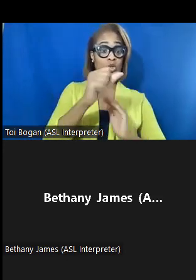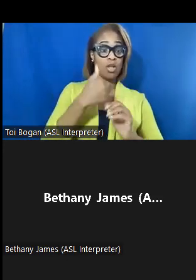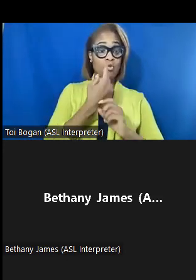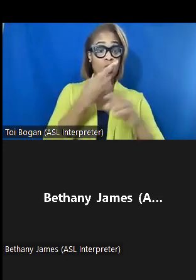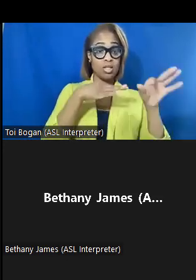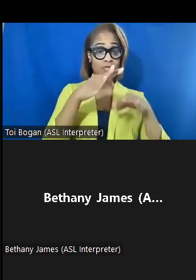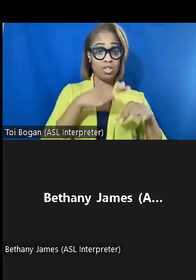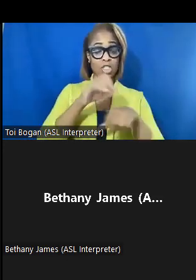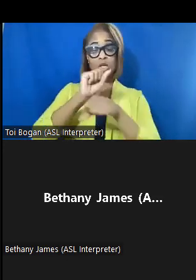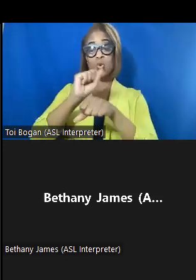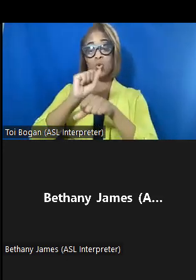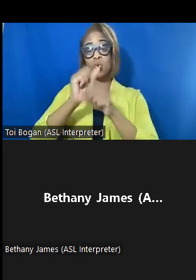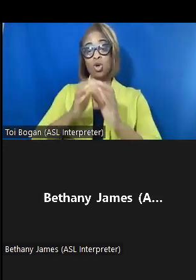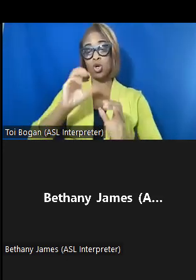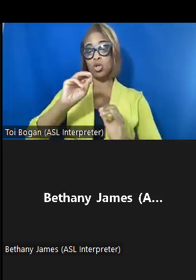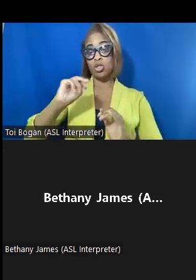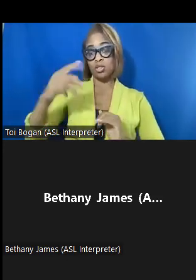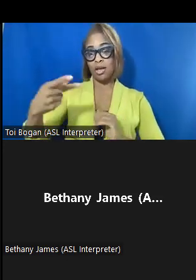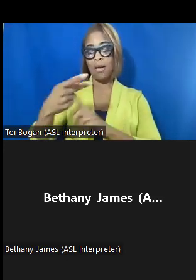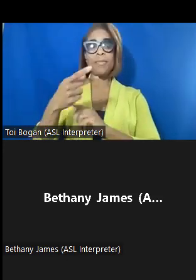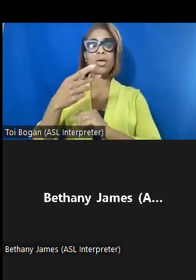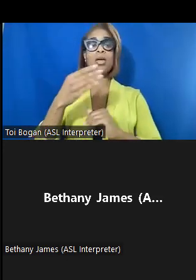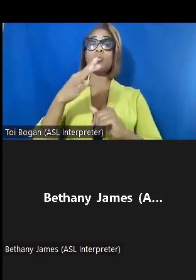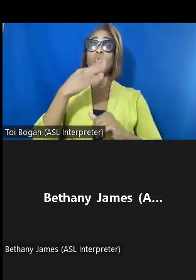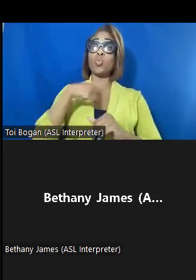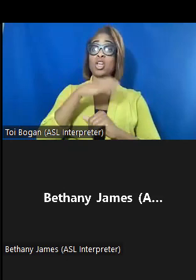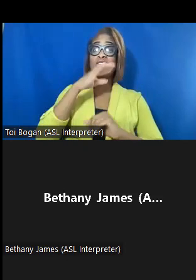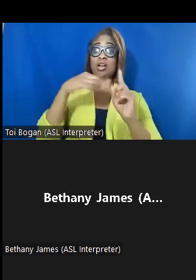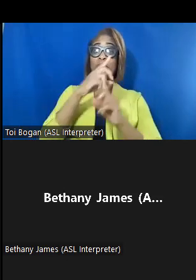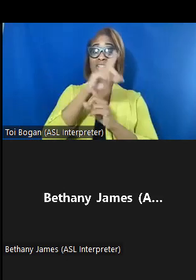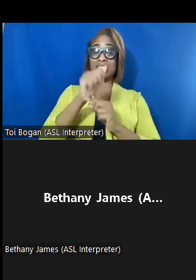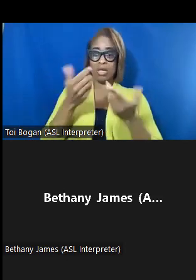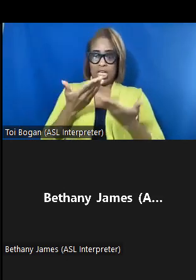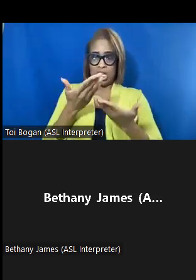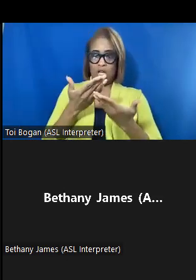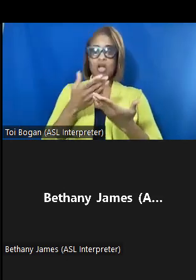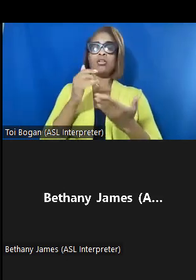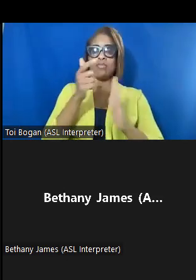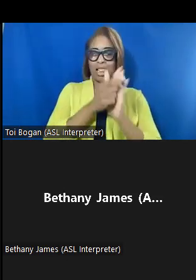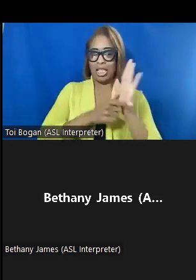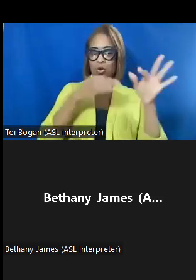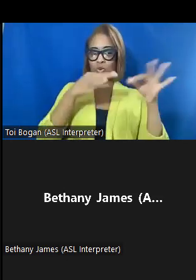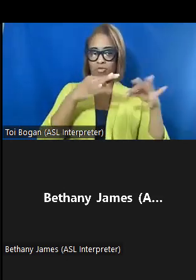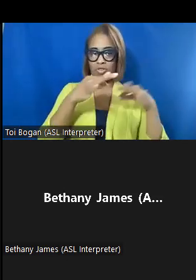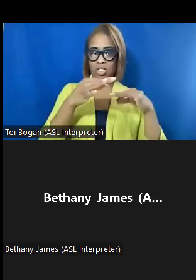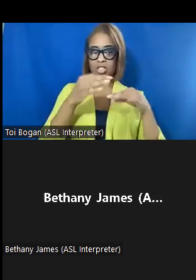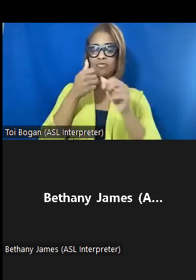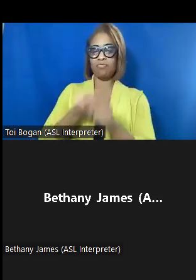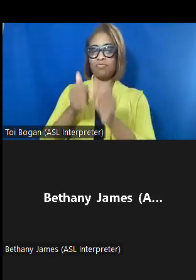Workers' compensation. And when we talk about the definition of disability here, it's a legal definition under the Americans with Disabilities Act.